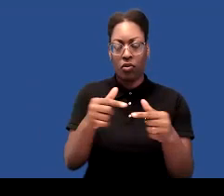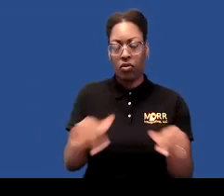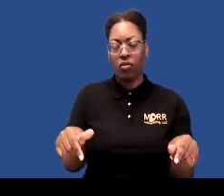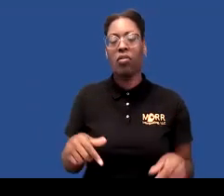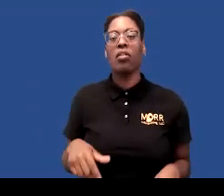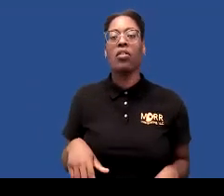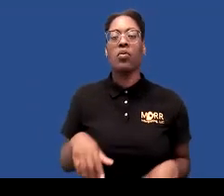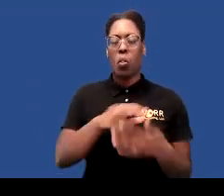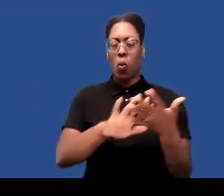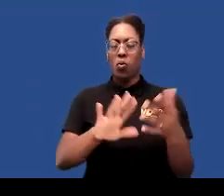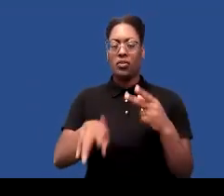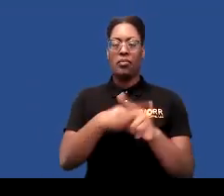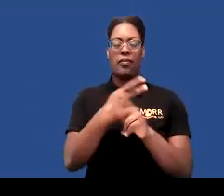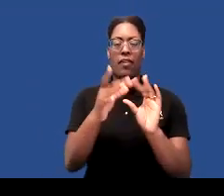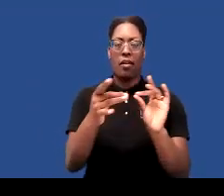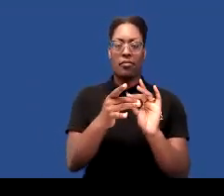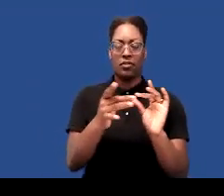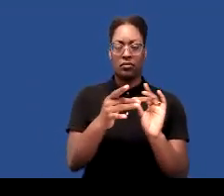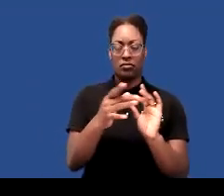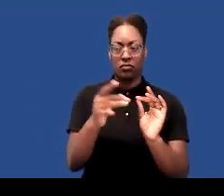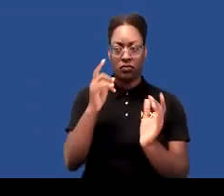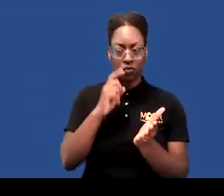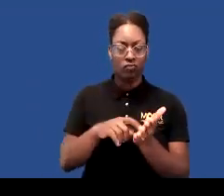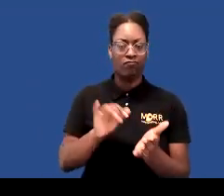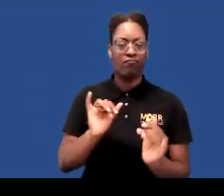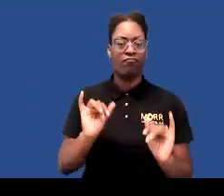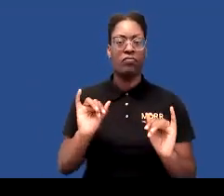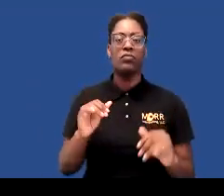This kind of idea that a certain kind of language is informal